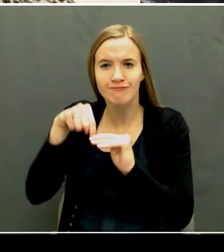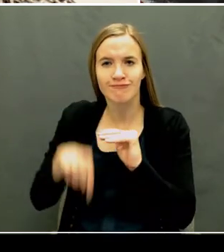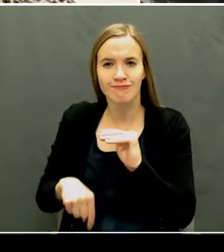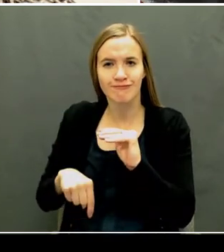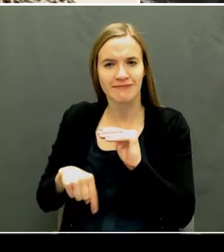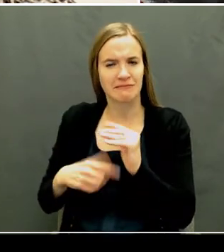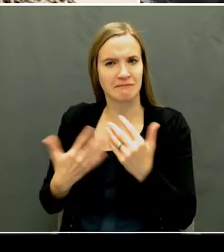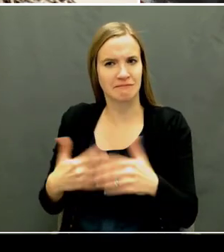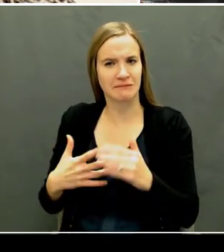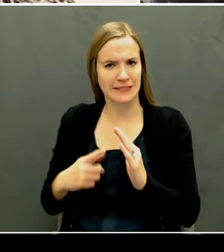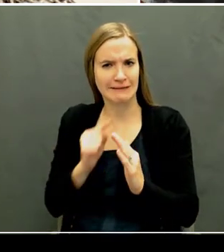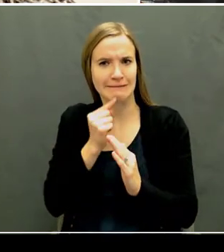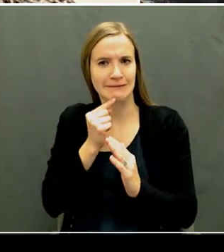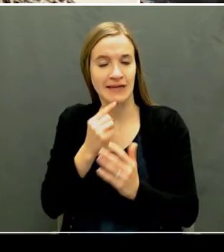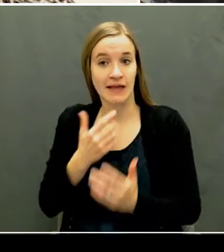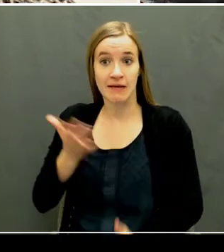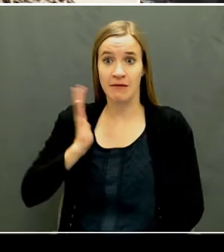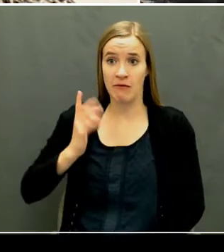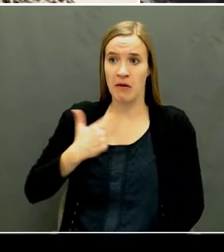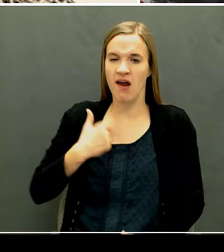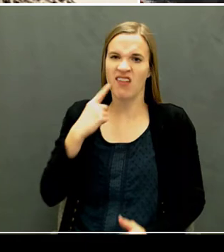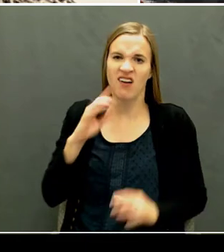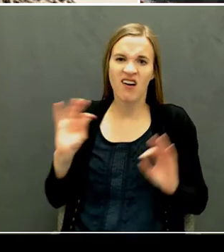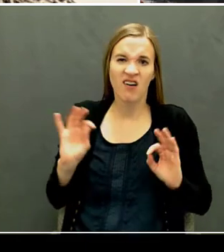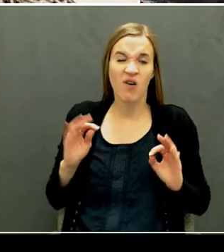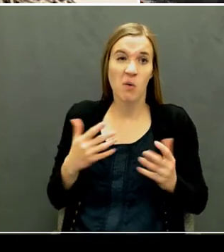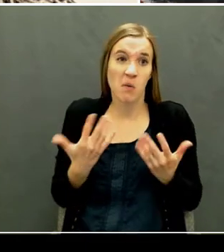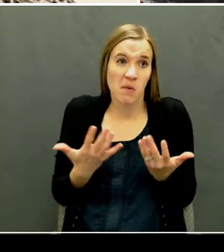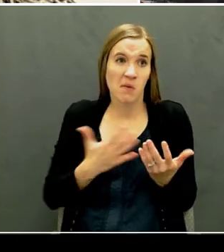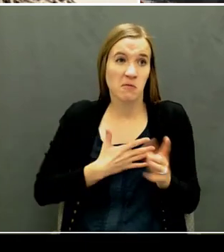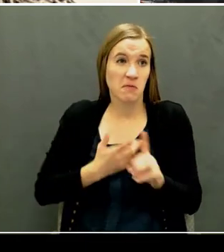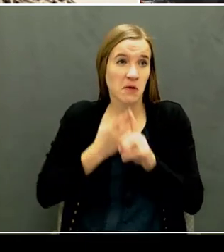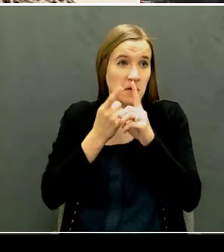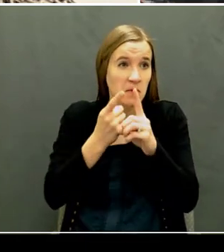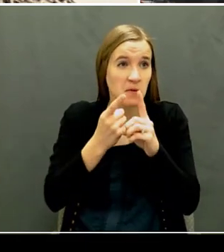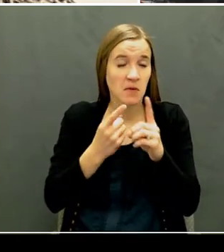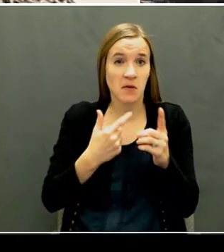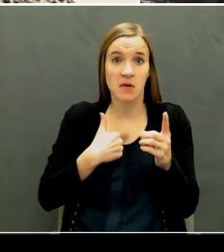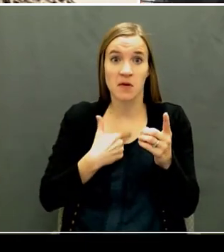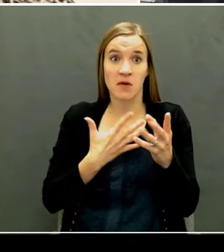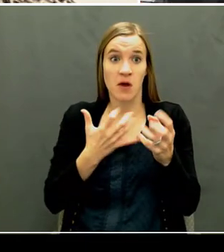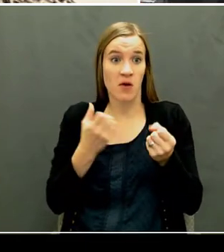parking place, get on the sidewalk, get in the building, you know, get under the McDonald's